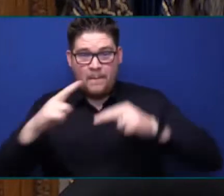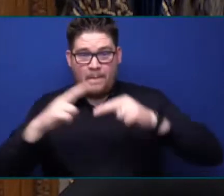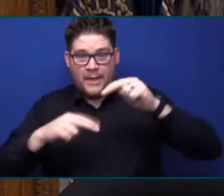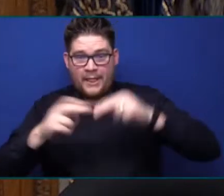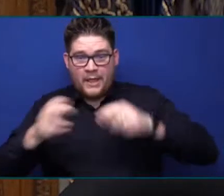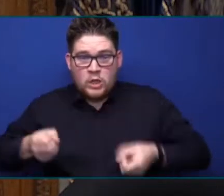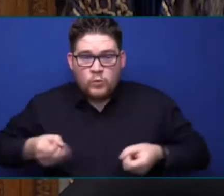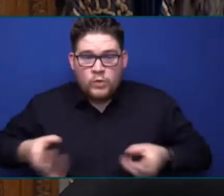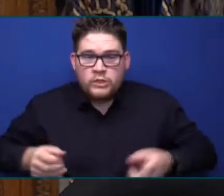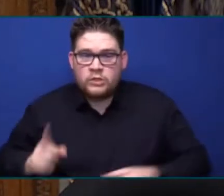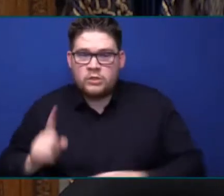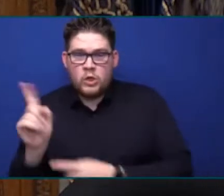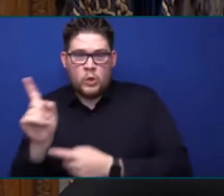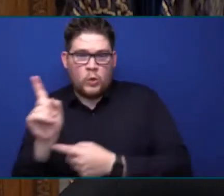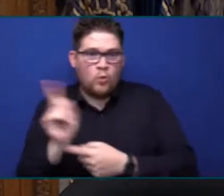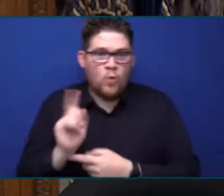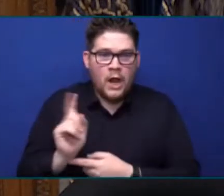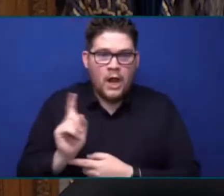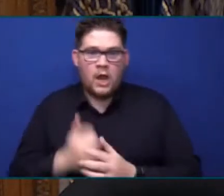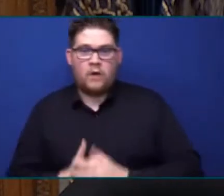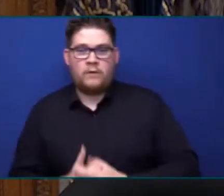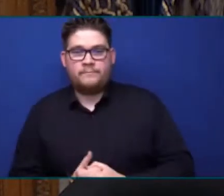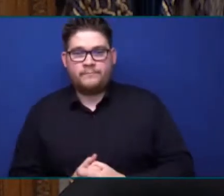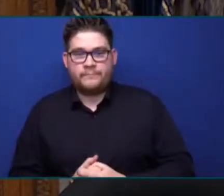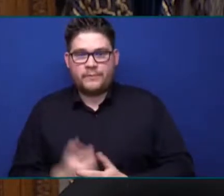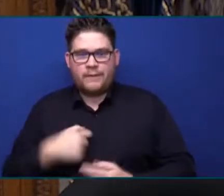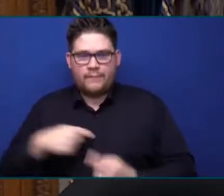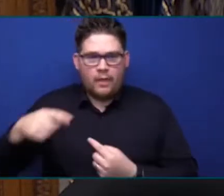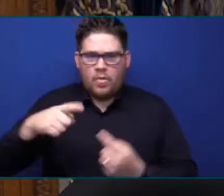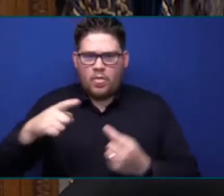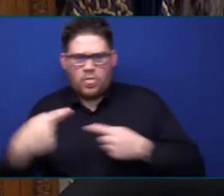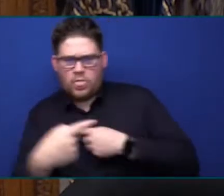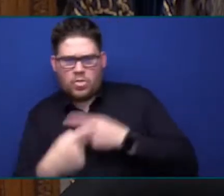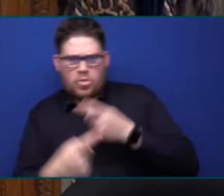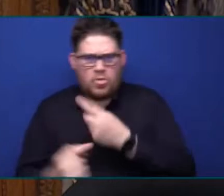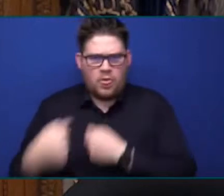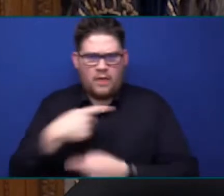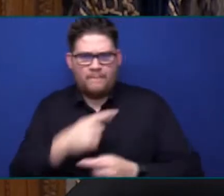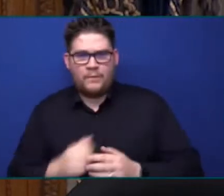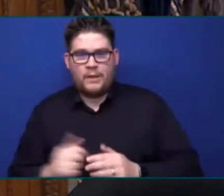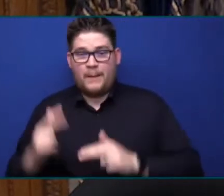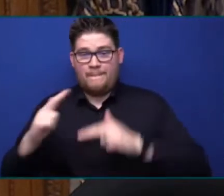or figure out if the venue itself has appropriate elevators or lifts to navigate between floors.